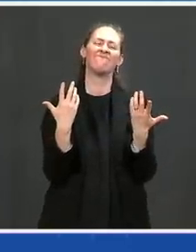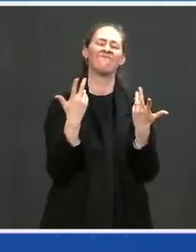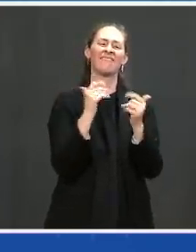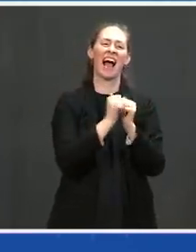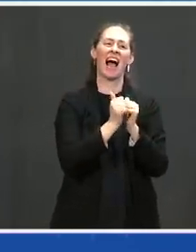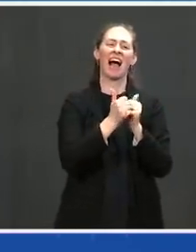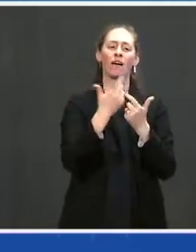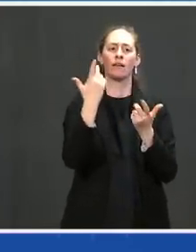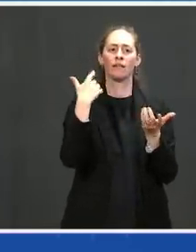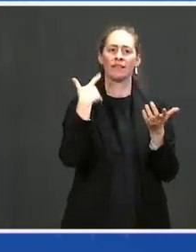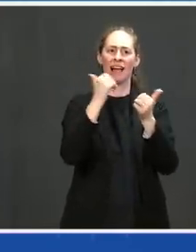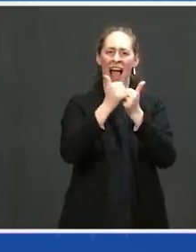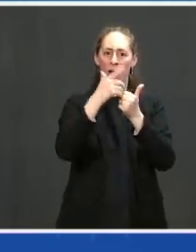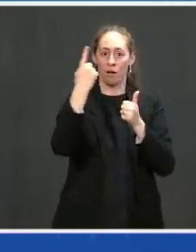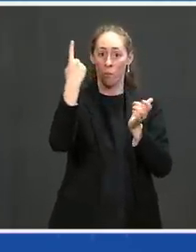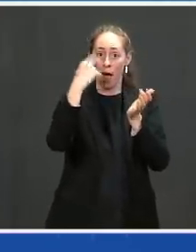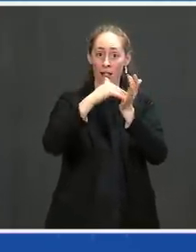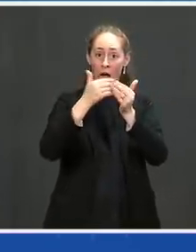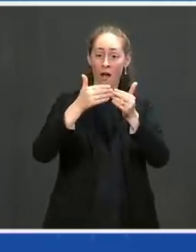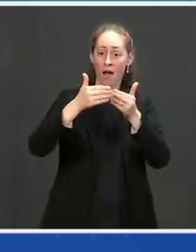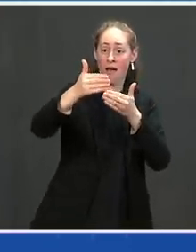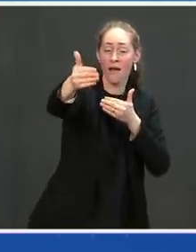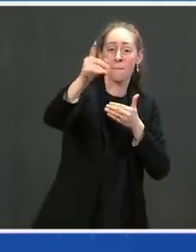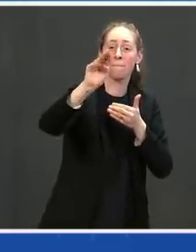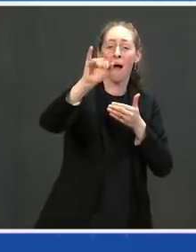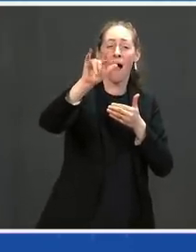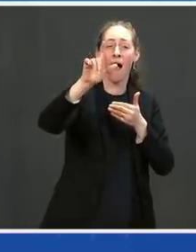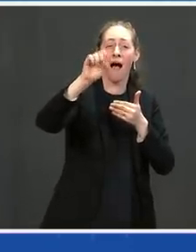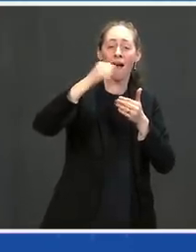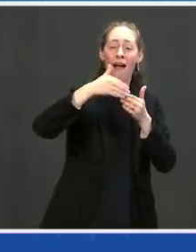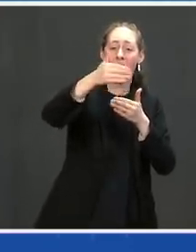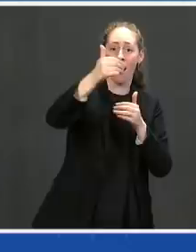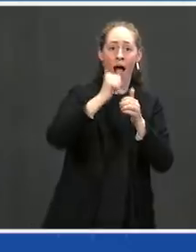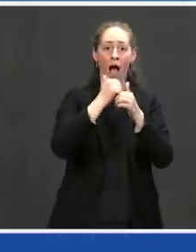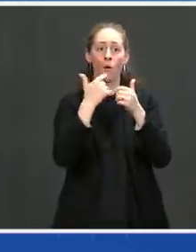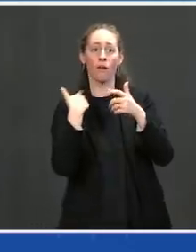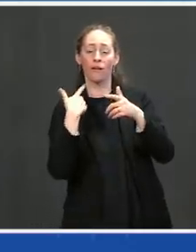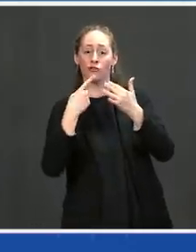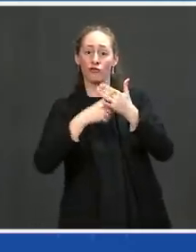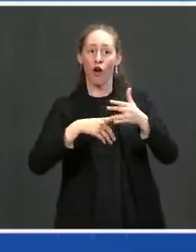You know as well as I do; you cover it: You have serious -- it's not like somebody